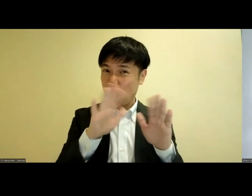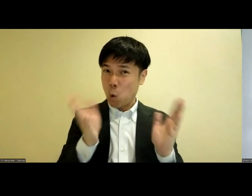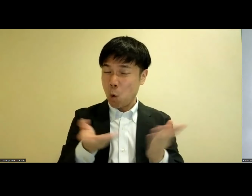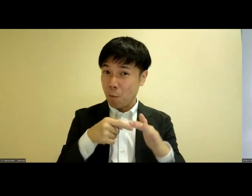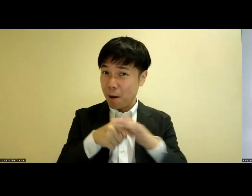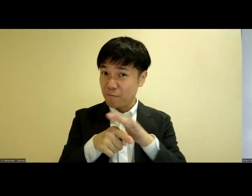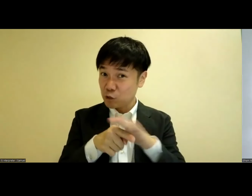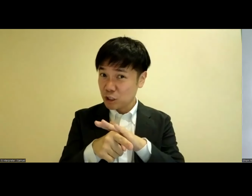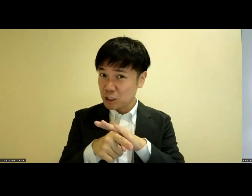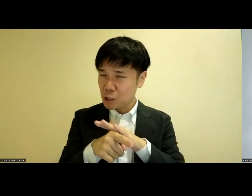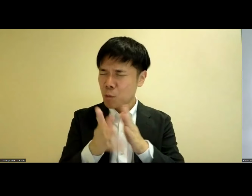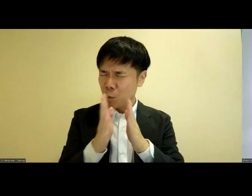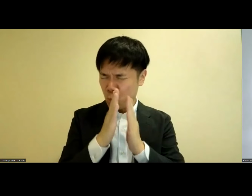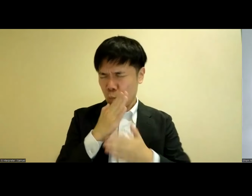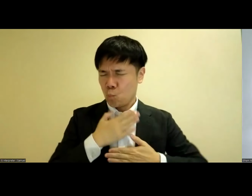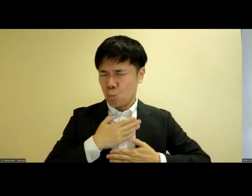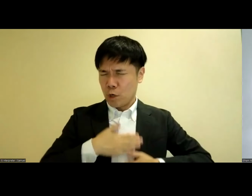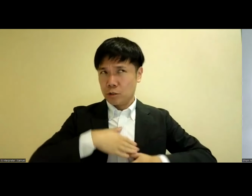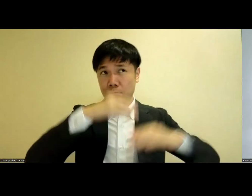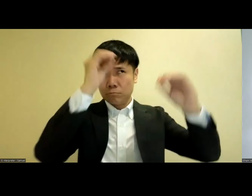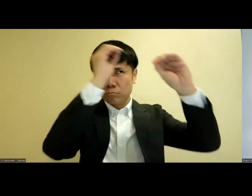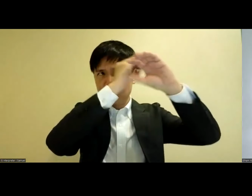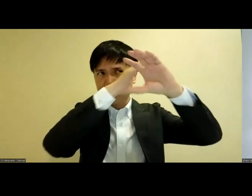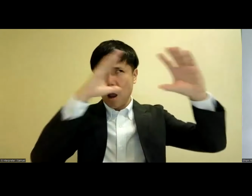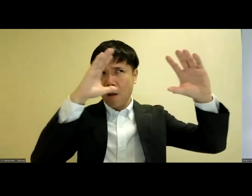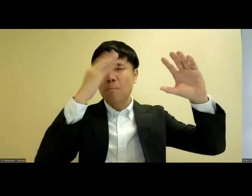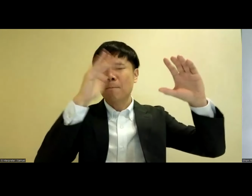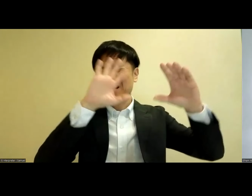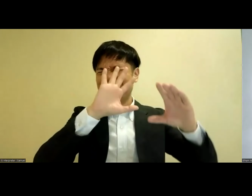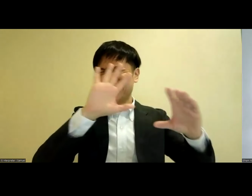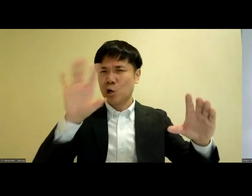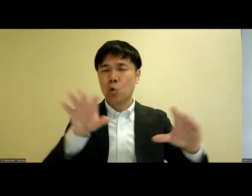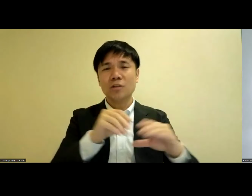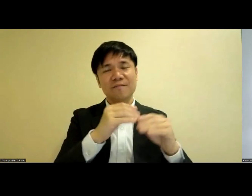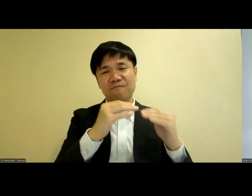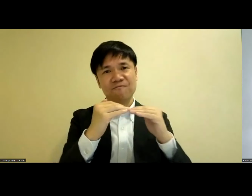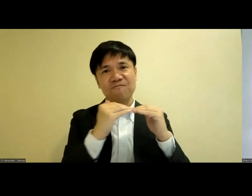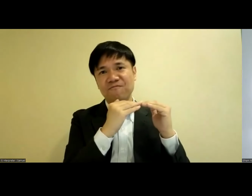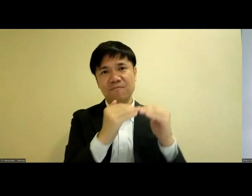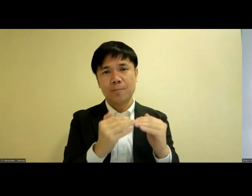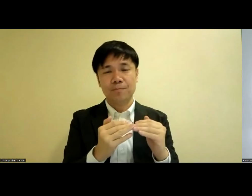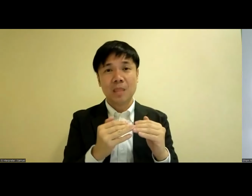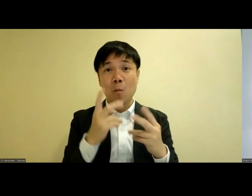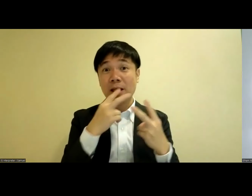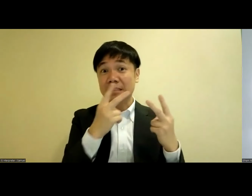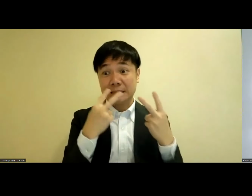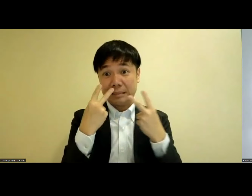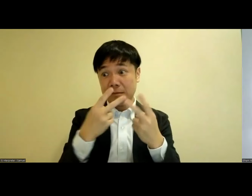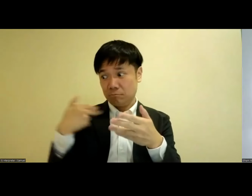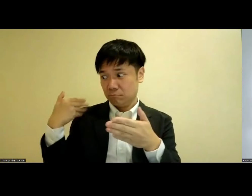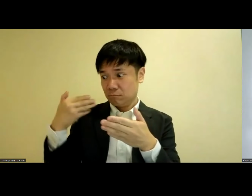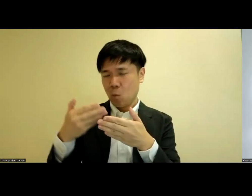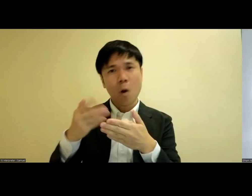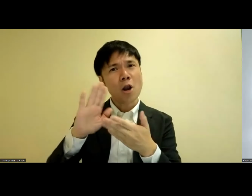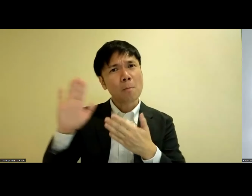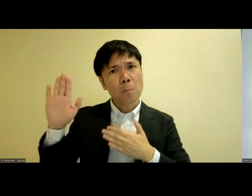For this purpose we will first look at the pledges made so far, and the updates provided